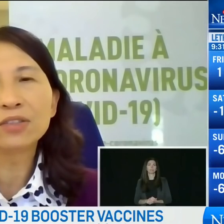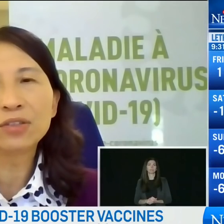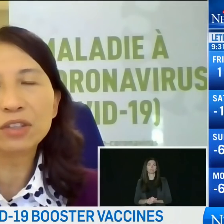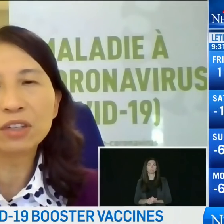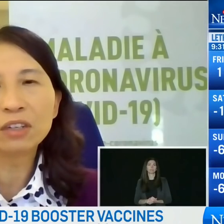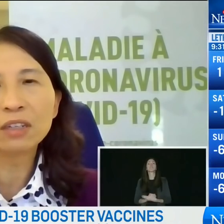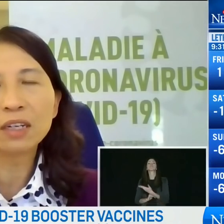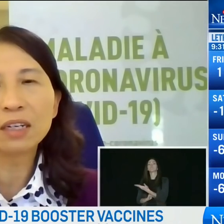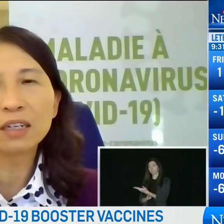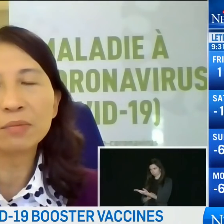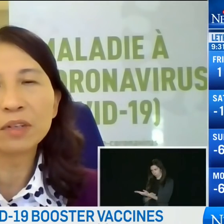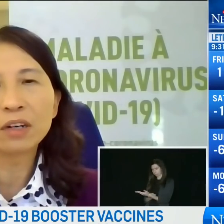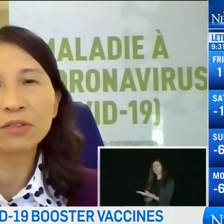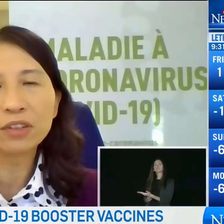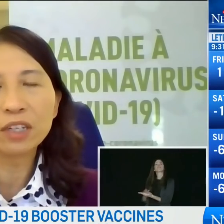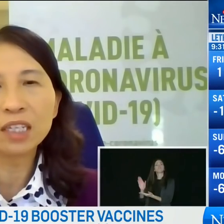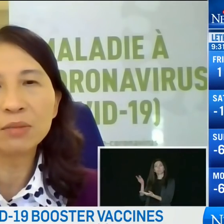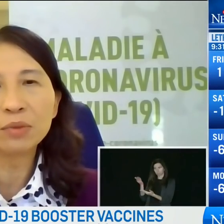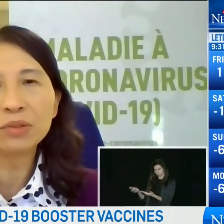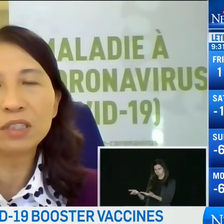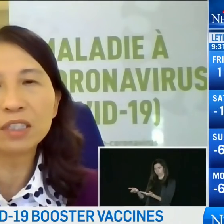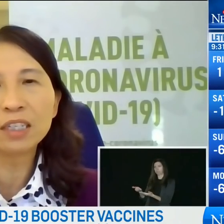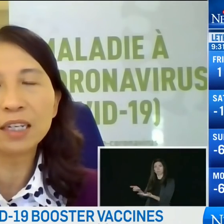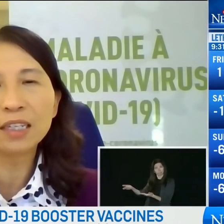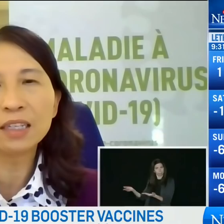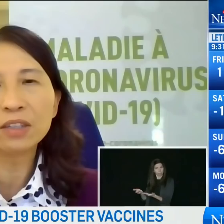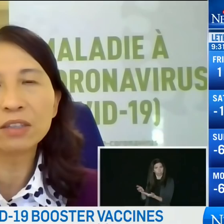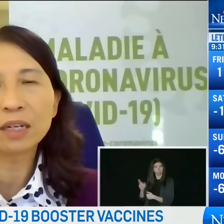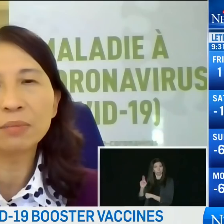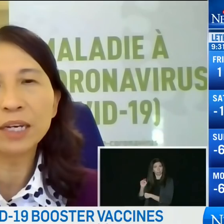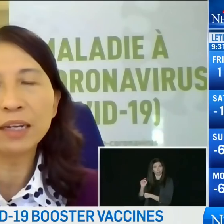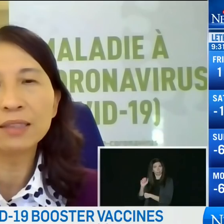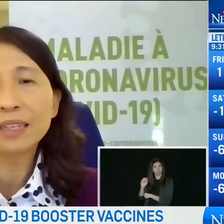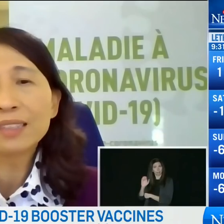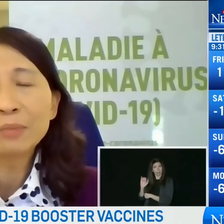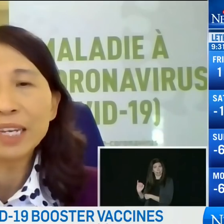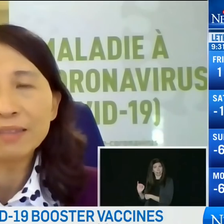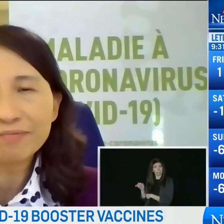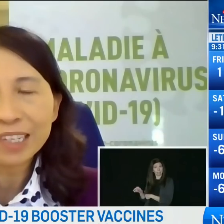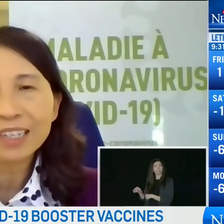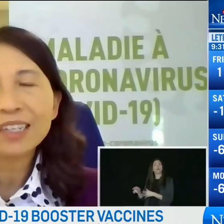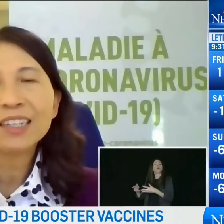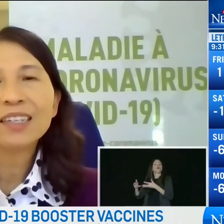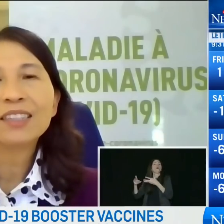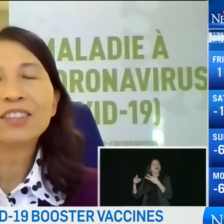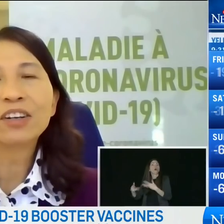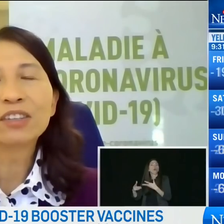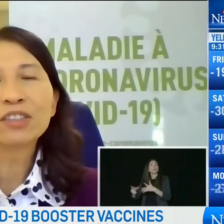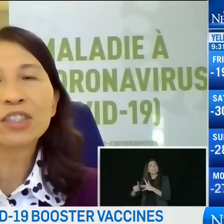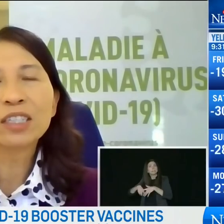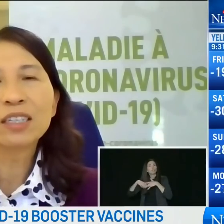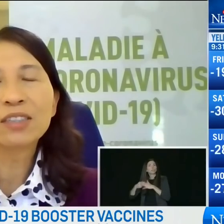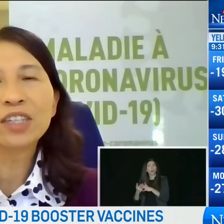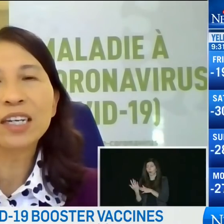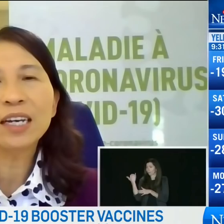Voice of Interpreter: THIS IS SOMETHING THE NEXT CHAPTER.